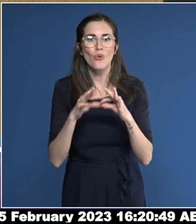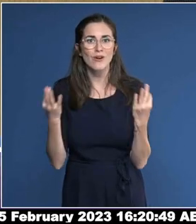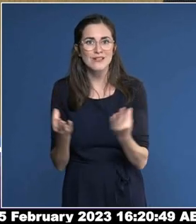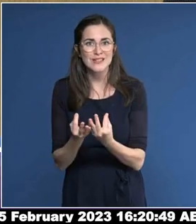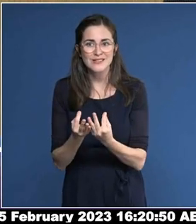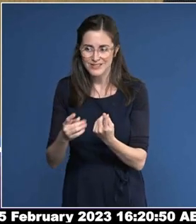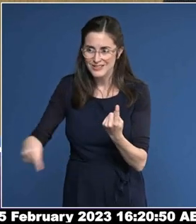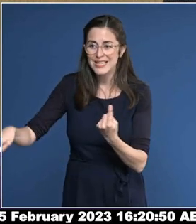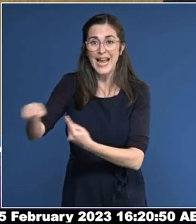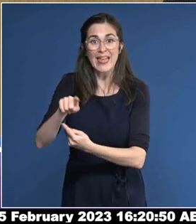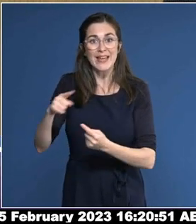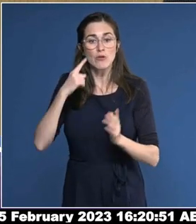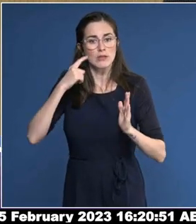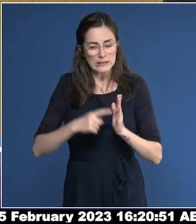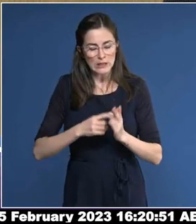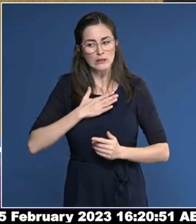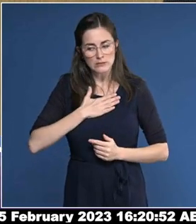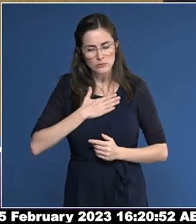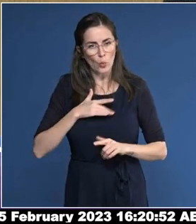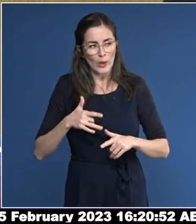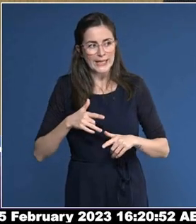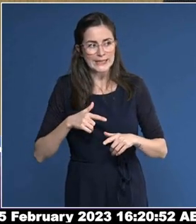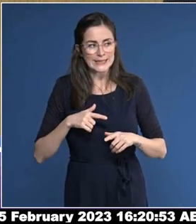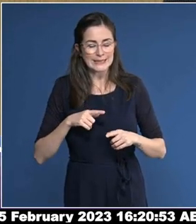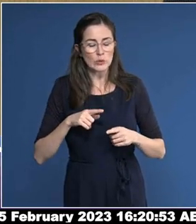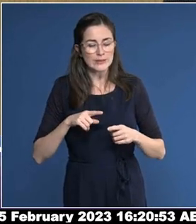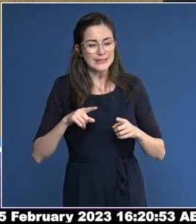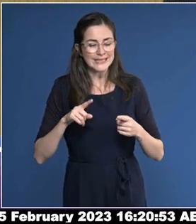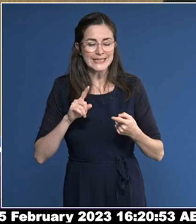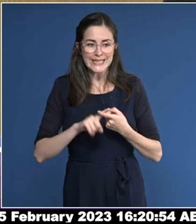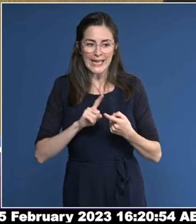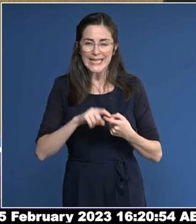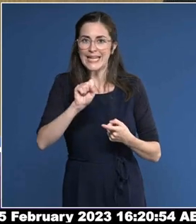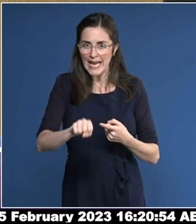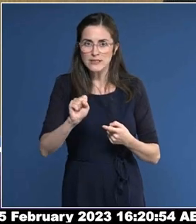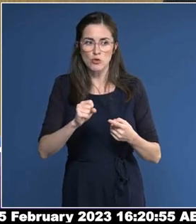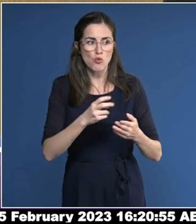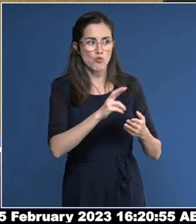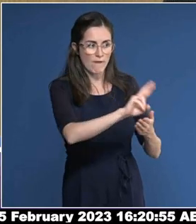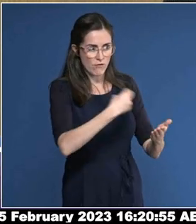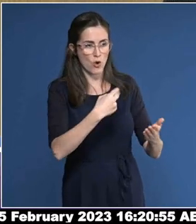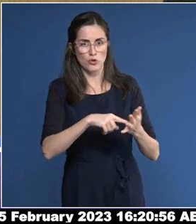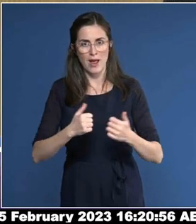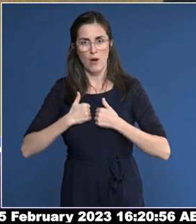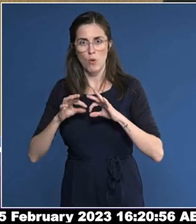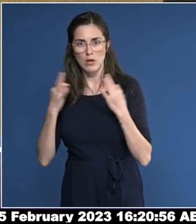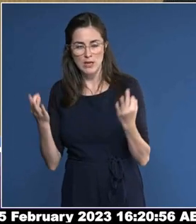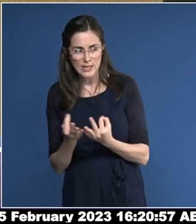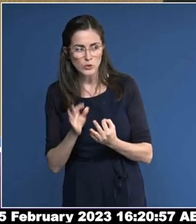have recognised the challenges in trying to manage conflict of interest and have undertaken our structure incentives.